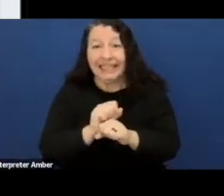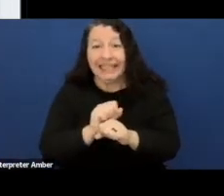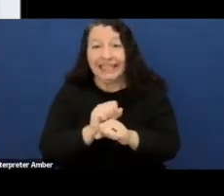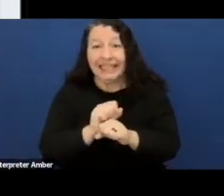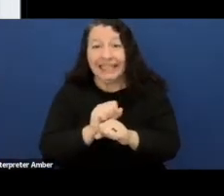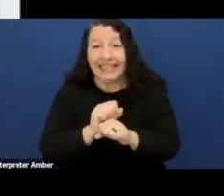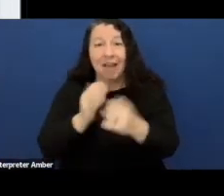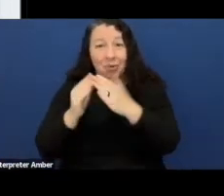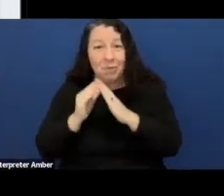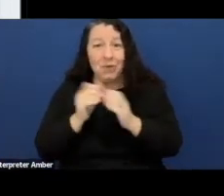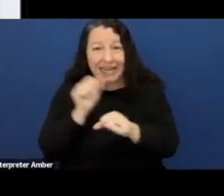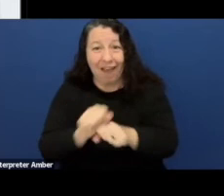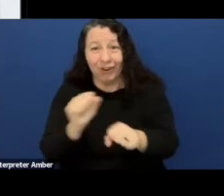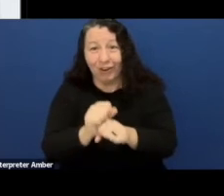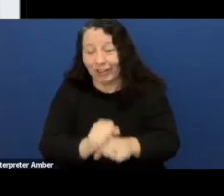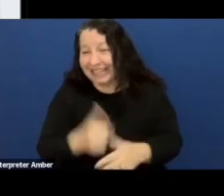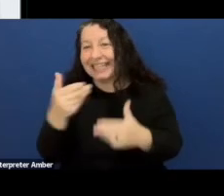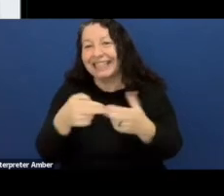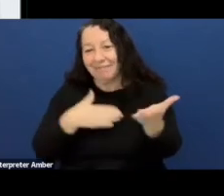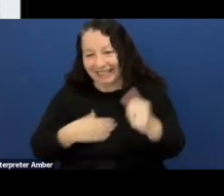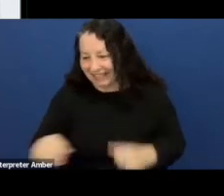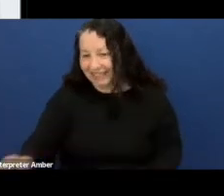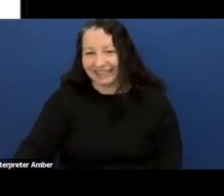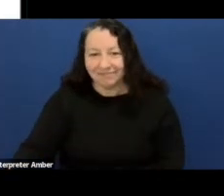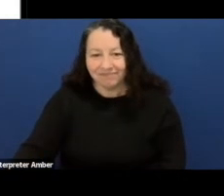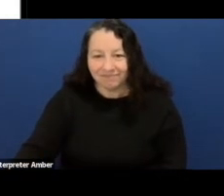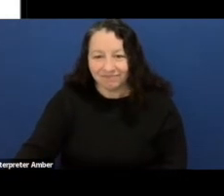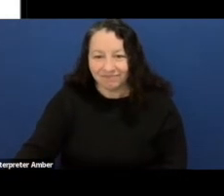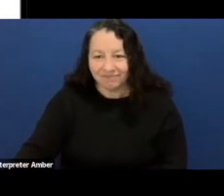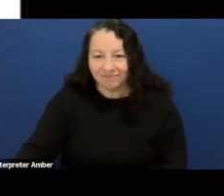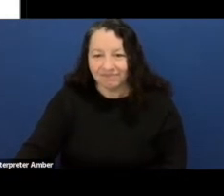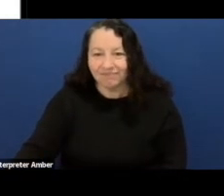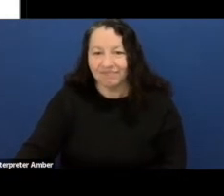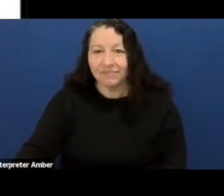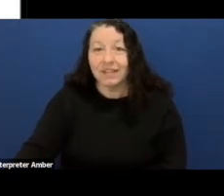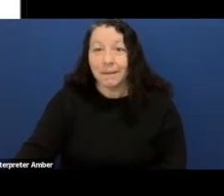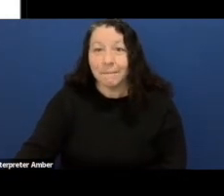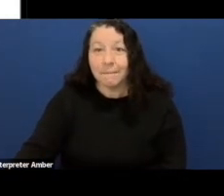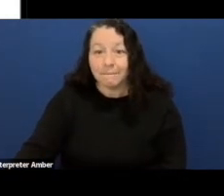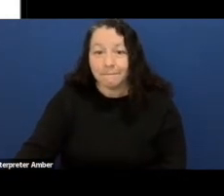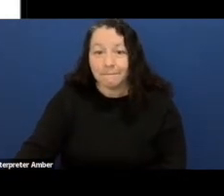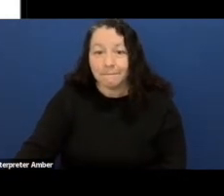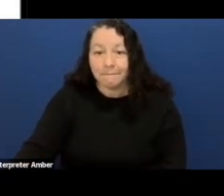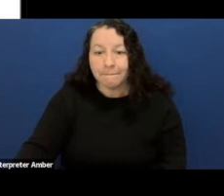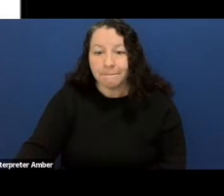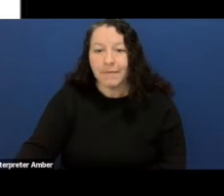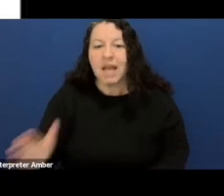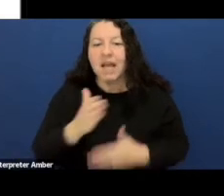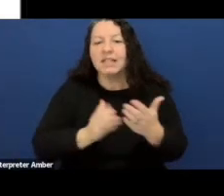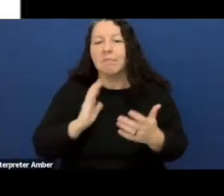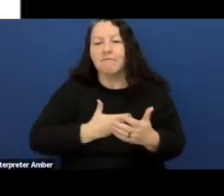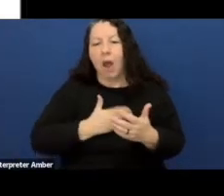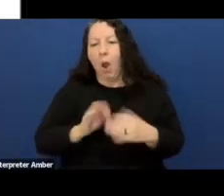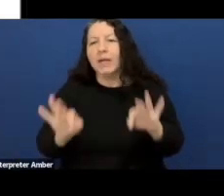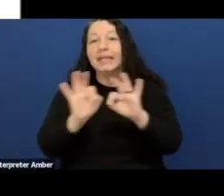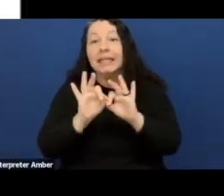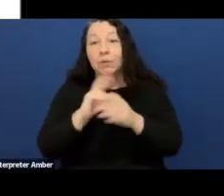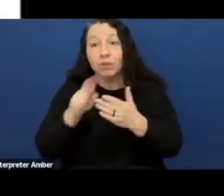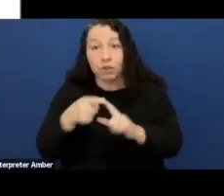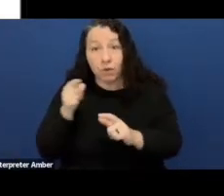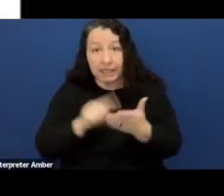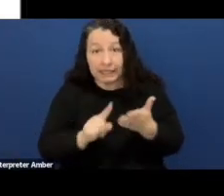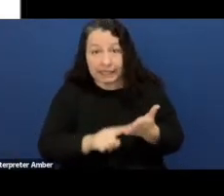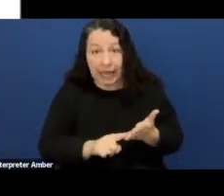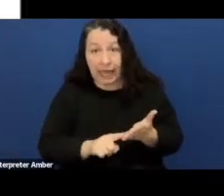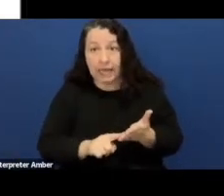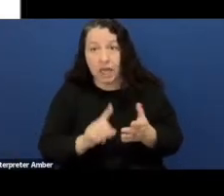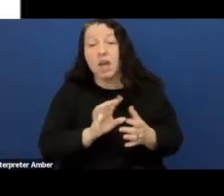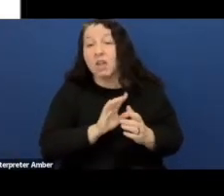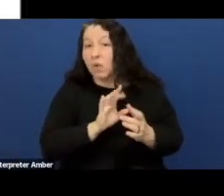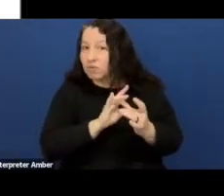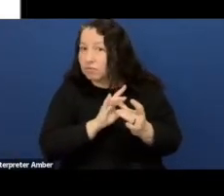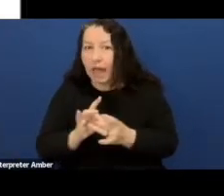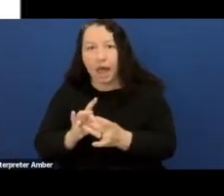So it was the massive international community efforts. Next slide, please. Some of our key